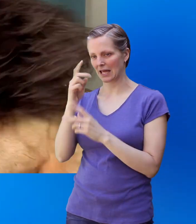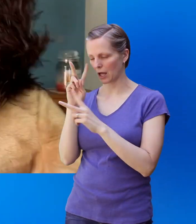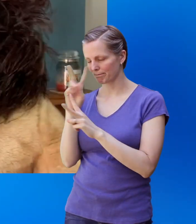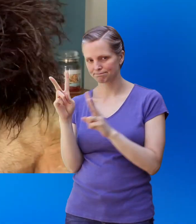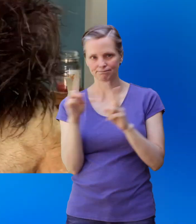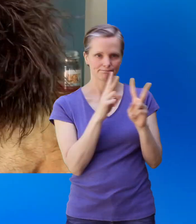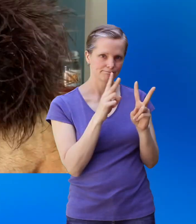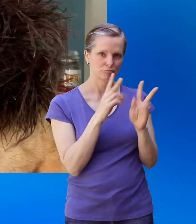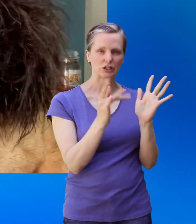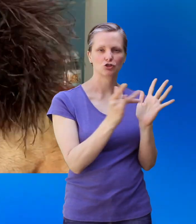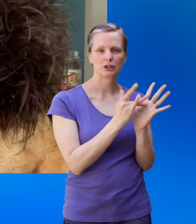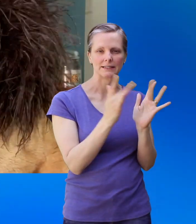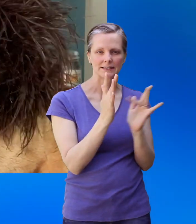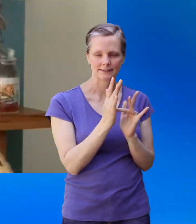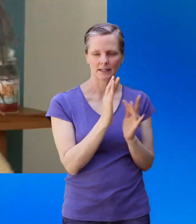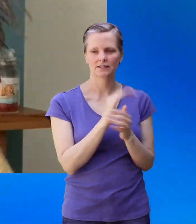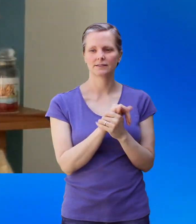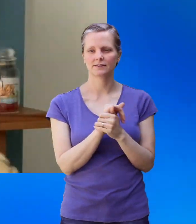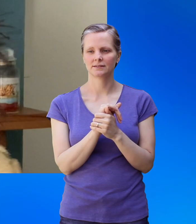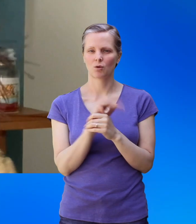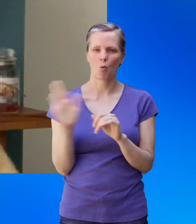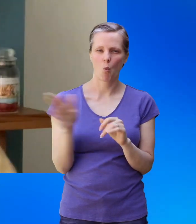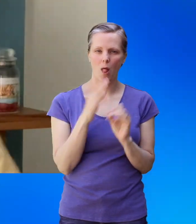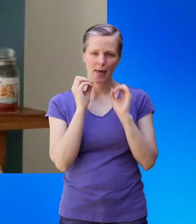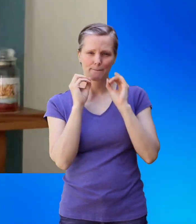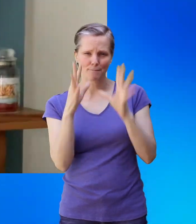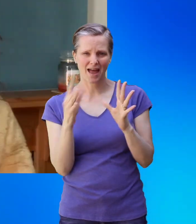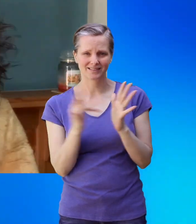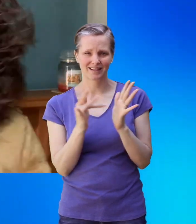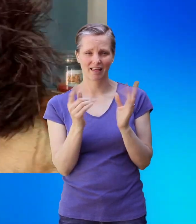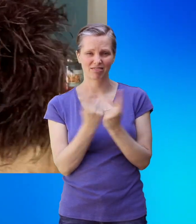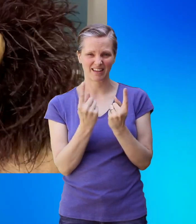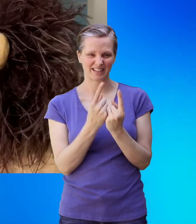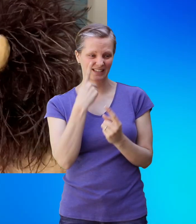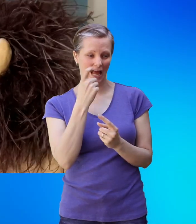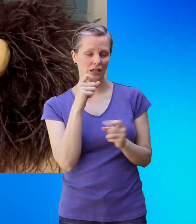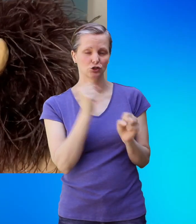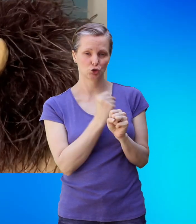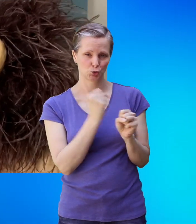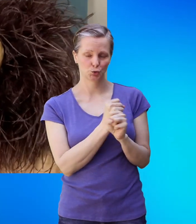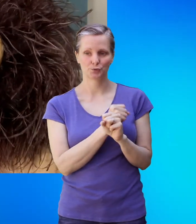Yes and all the amazing things he can do. Well you know Kato. I think you are